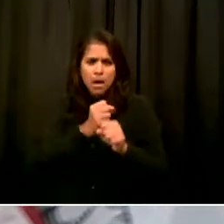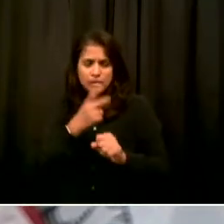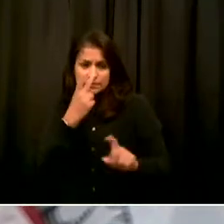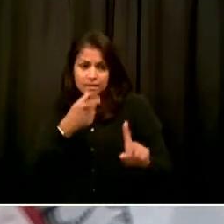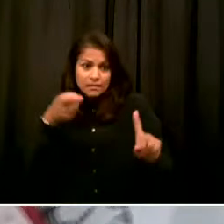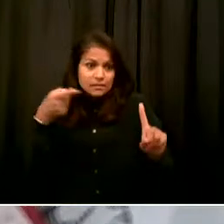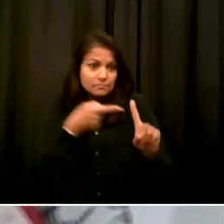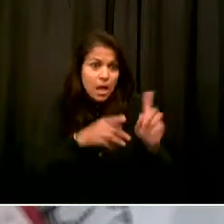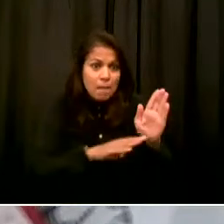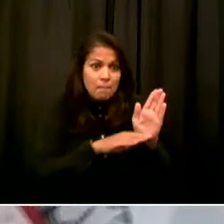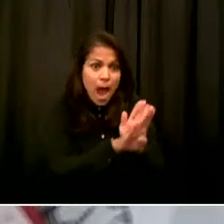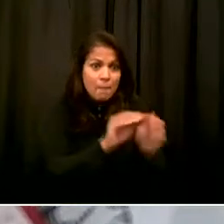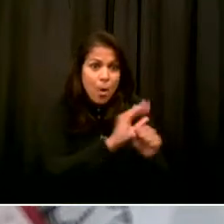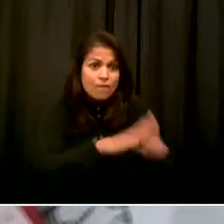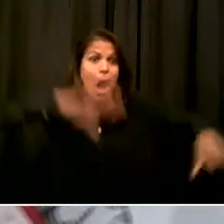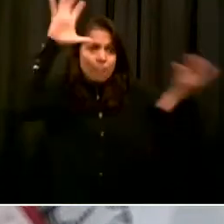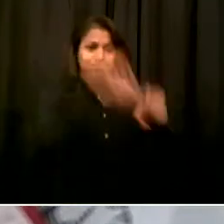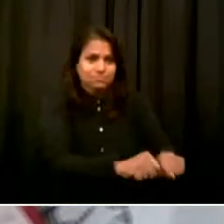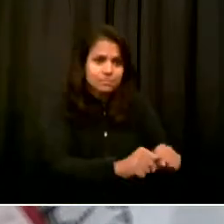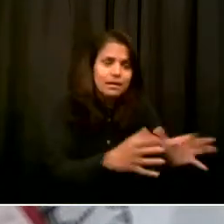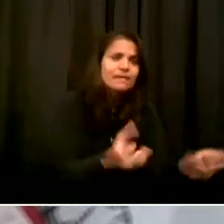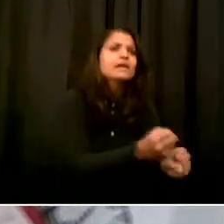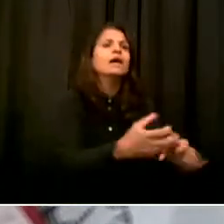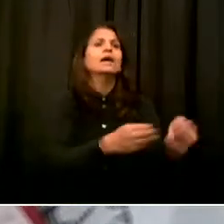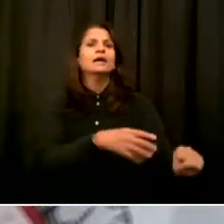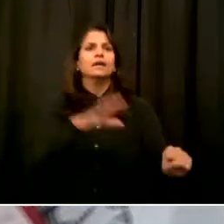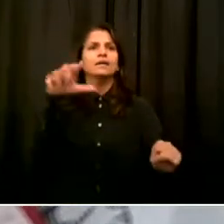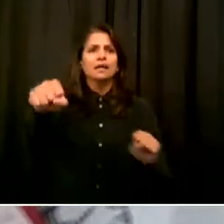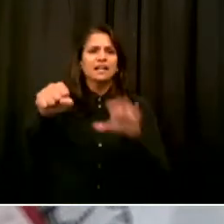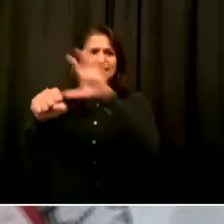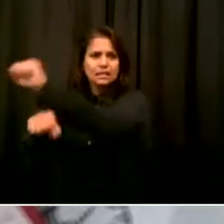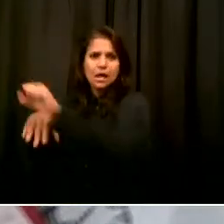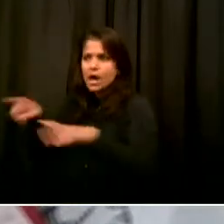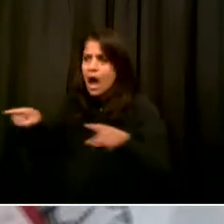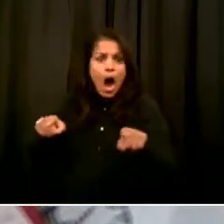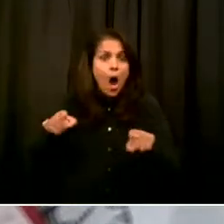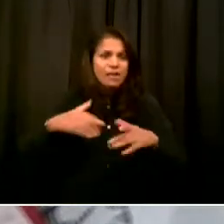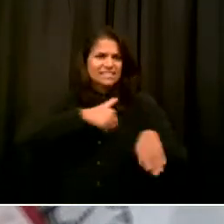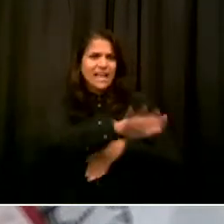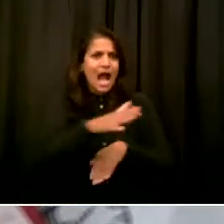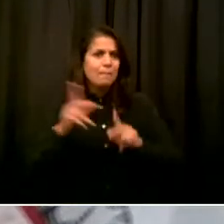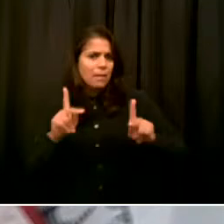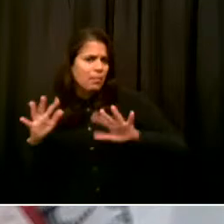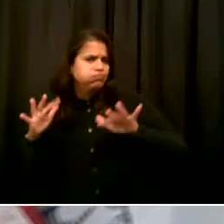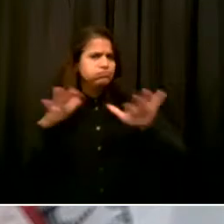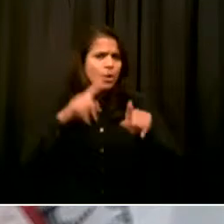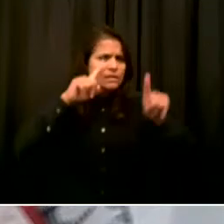REALLY WORKED. BROROOKLYN N S WATHE FIRST PLAC